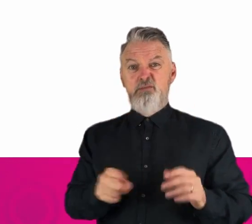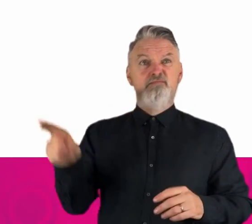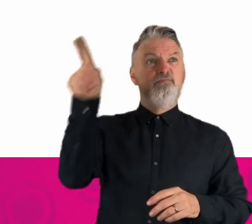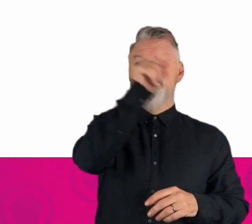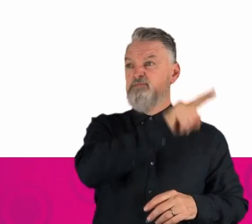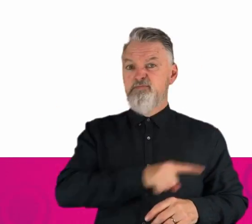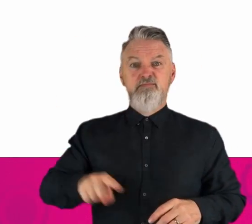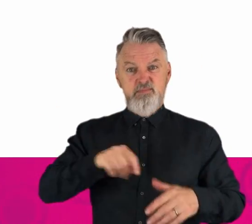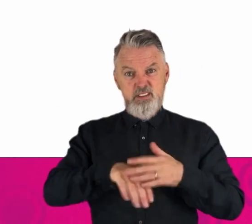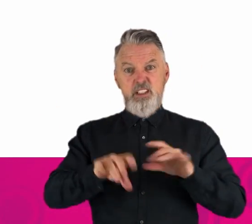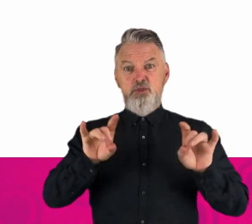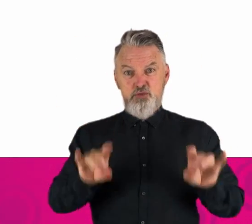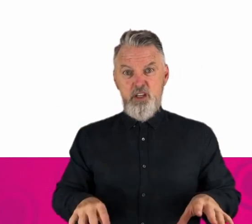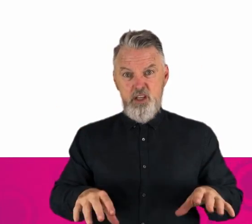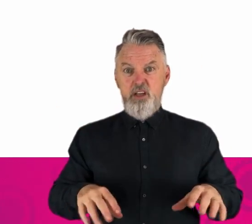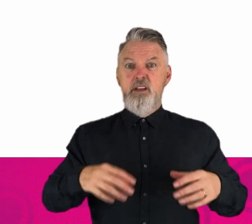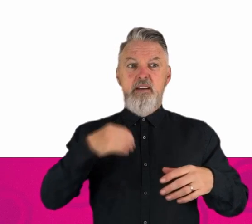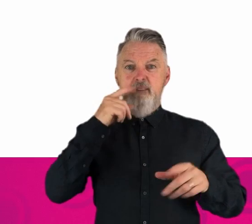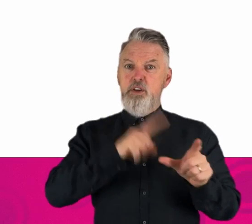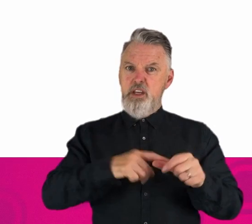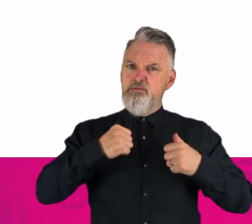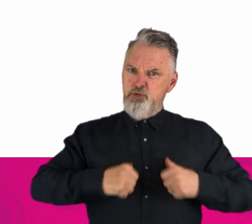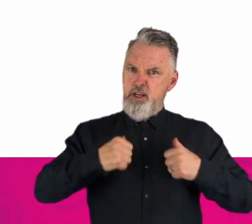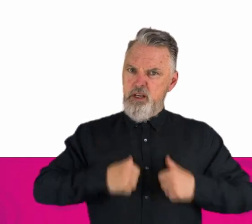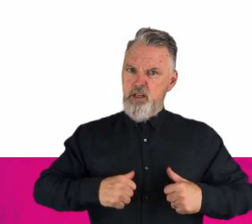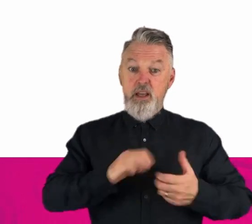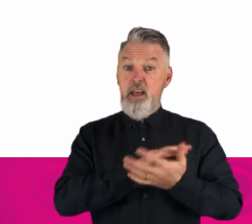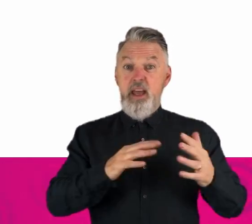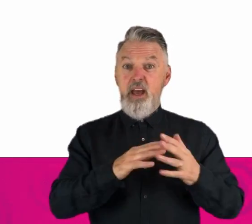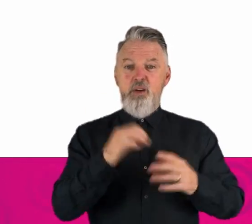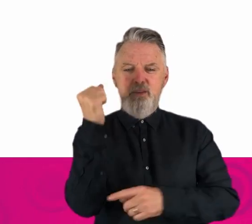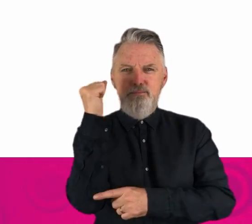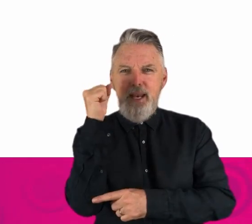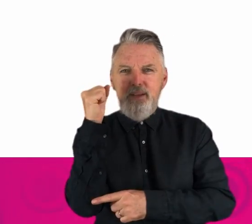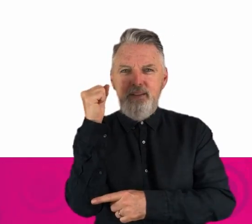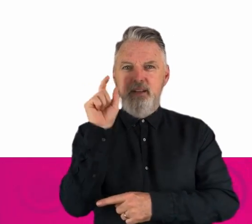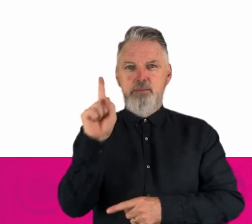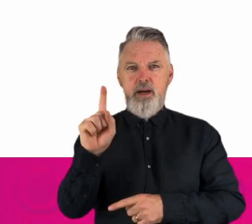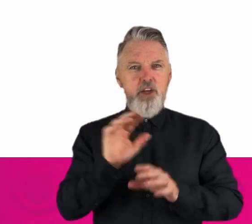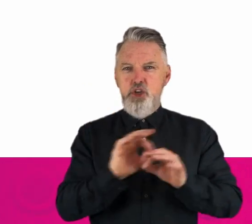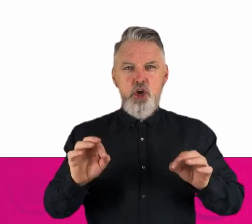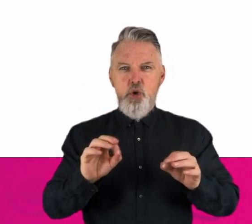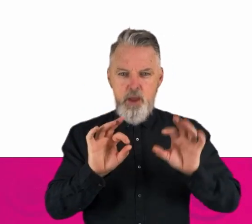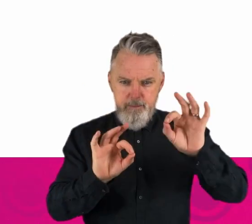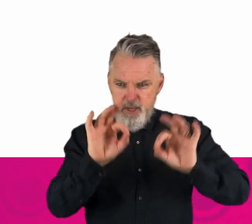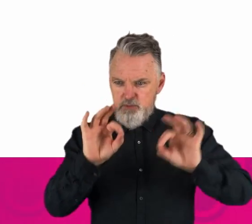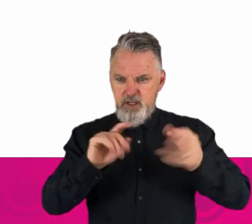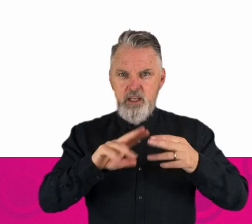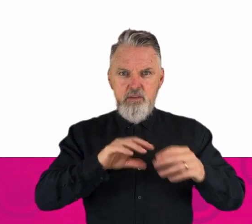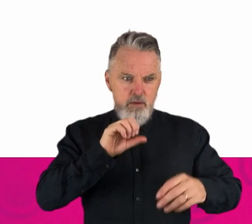and annually accredited to resuscitate. They do this on manikins but without any measurement to indicate they're doing it correctly.